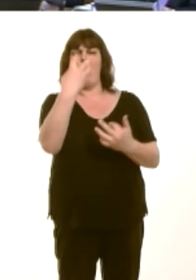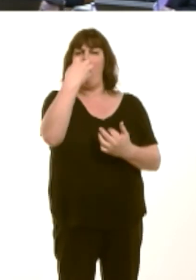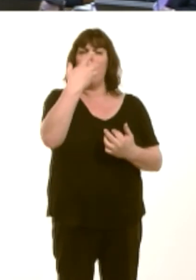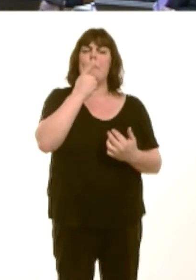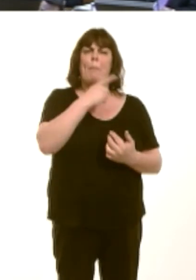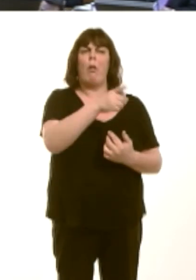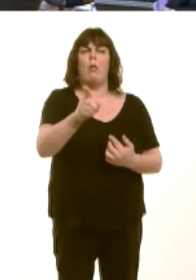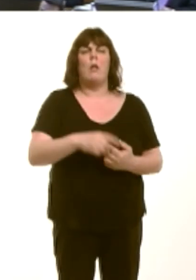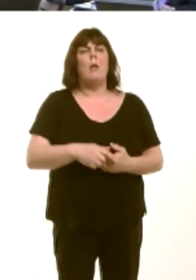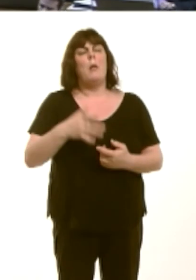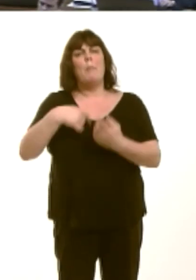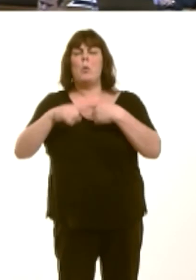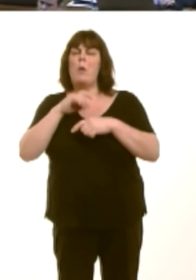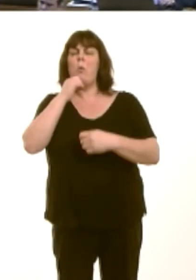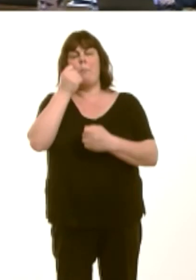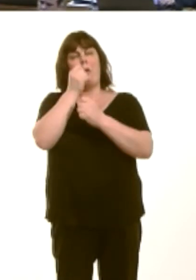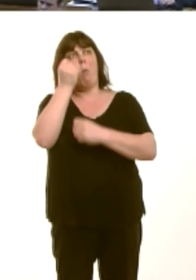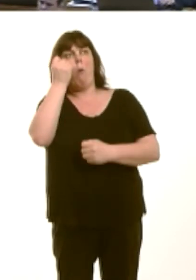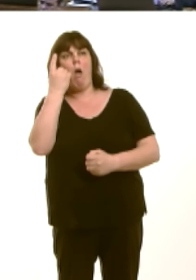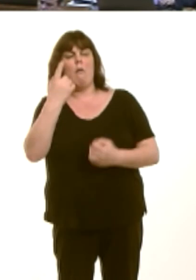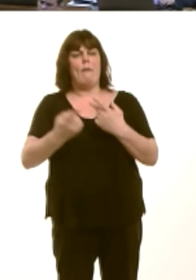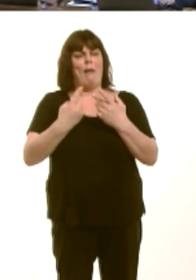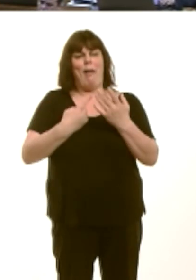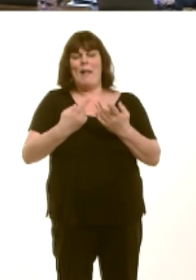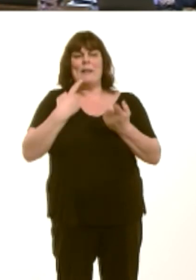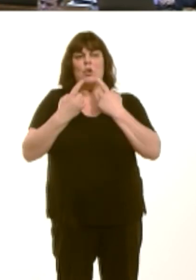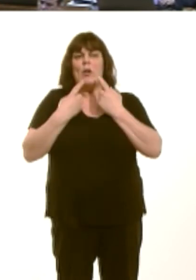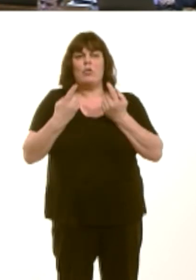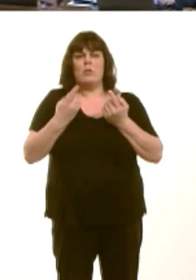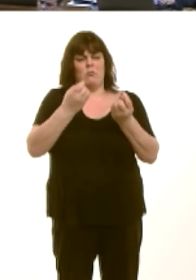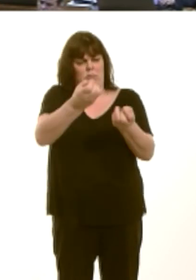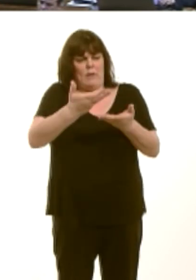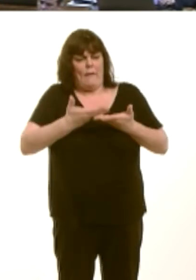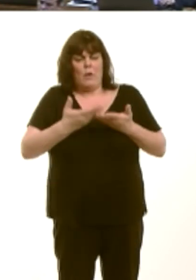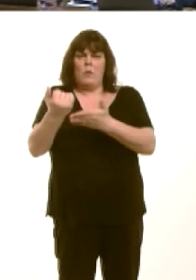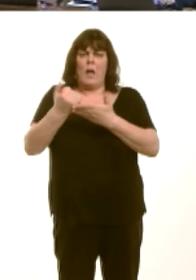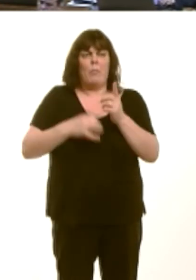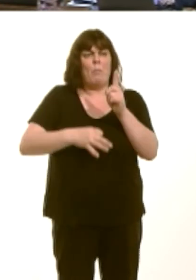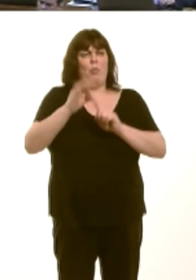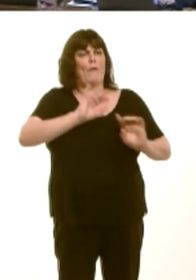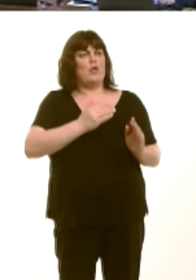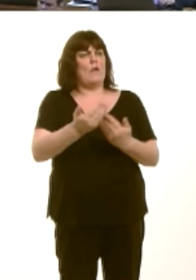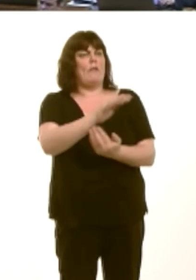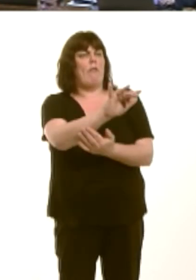But we will keep under consideration, of course, any suggestions that will help to improve the service that already exists.